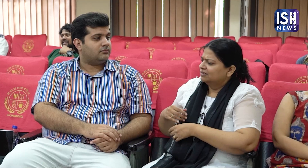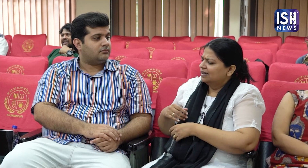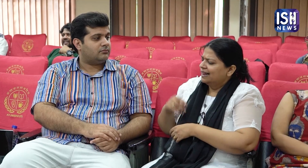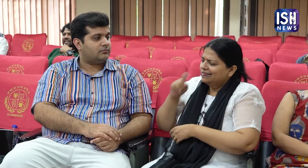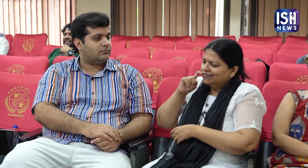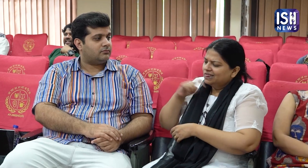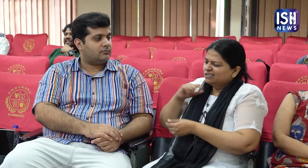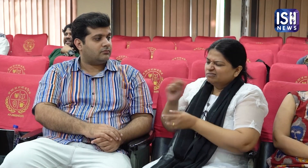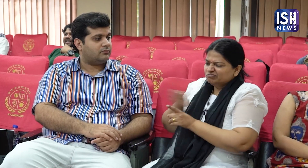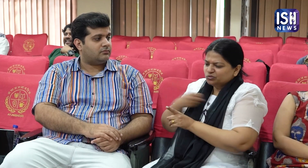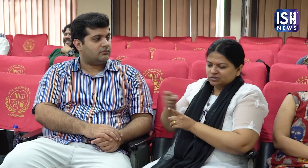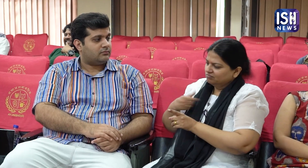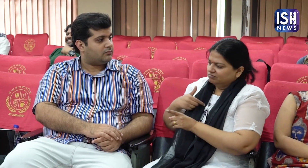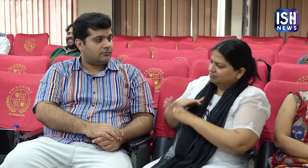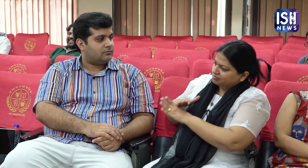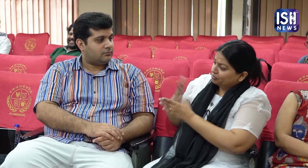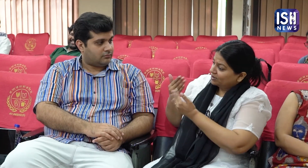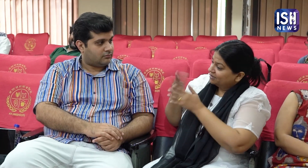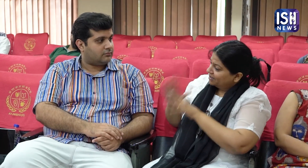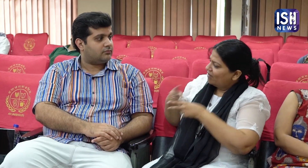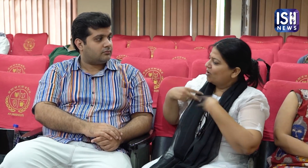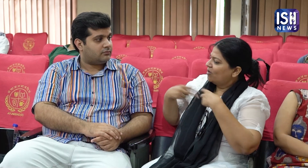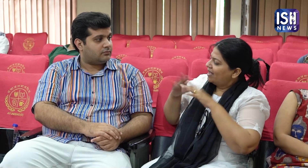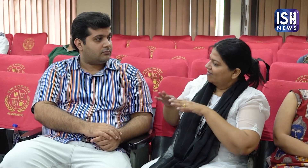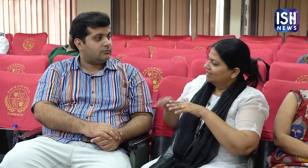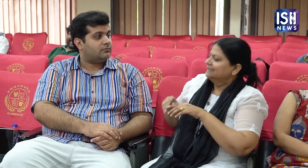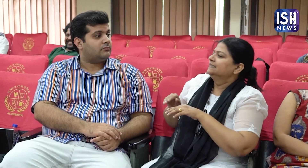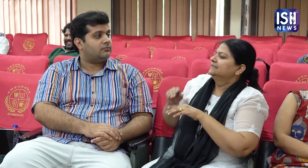protection from sexual abuse, availability of lawyers etc.